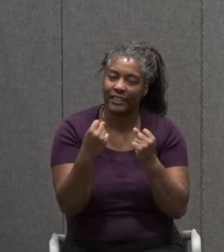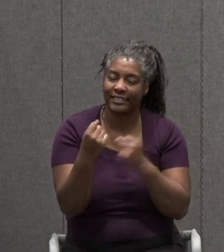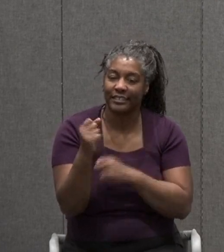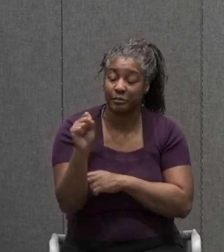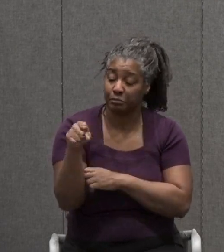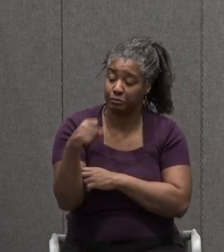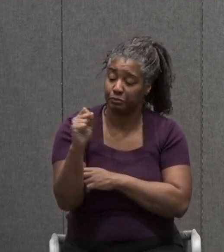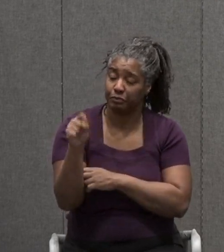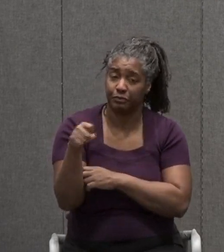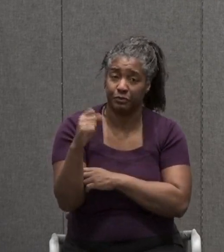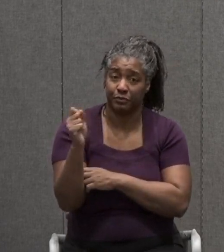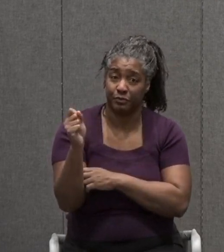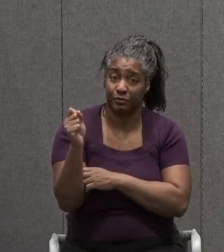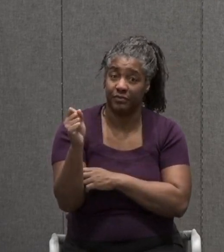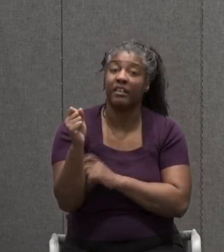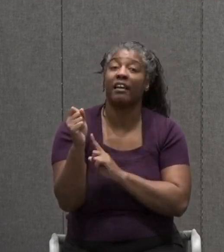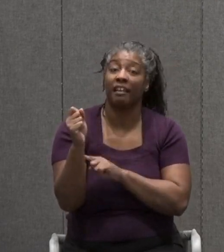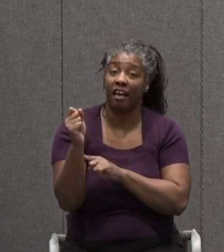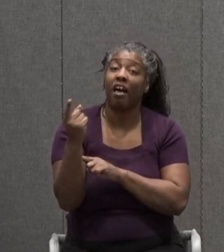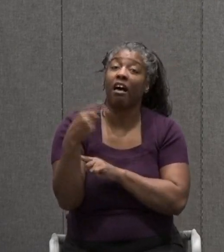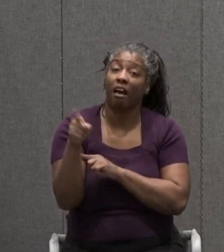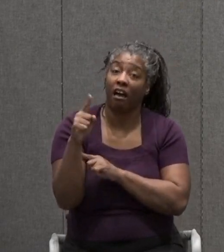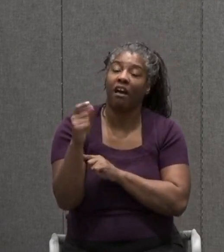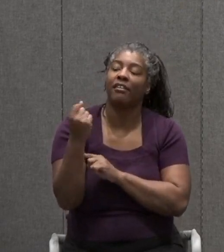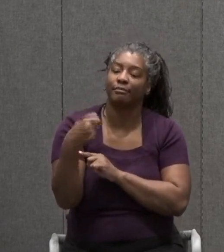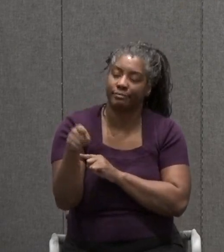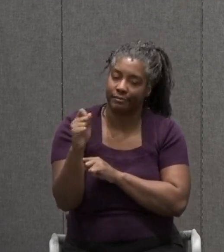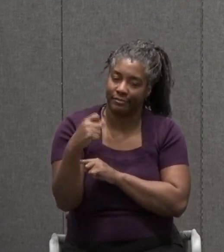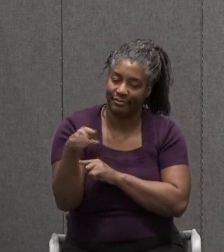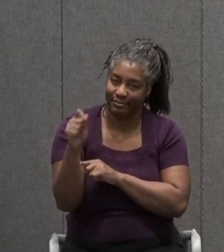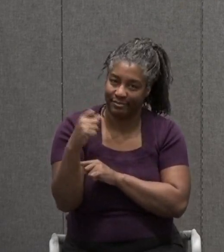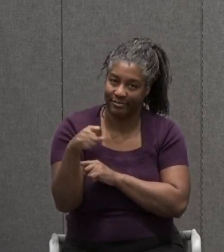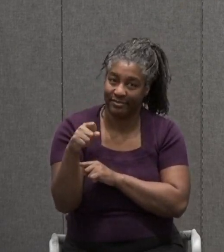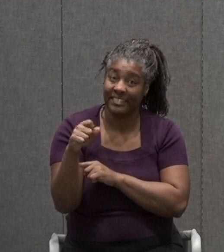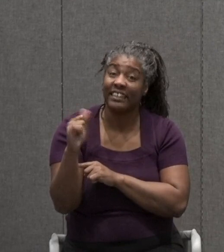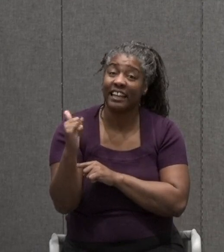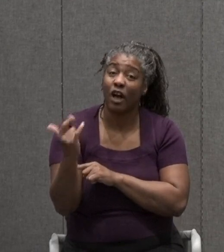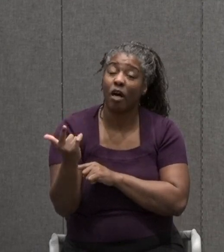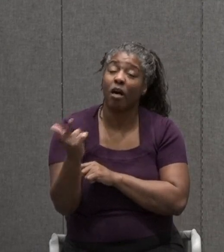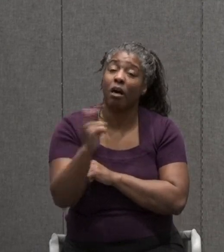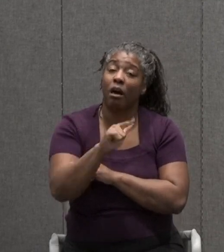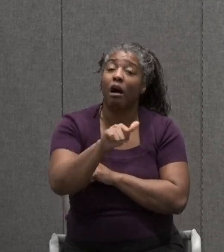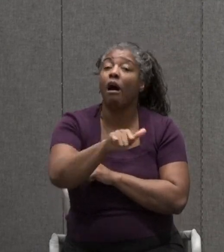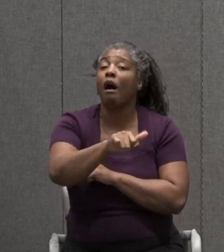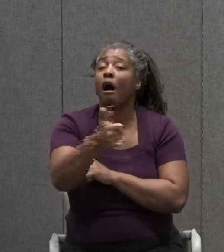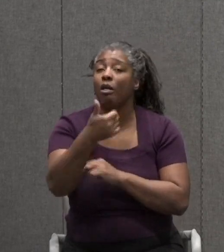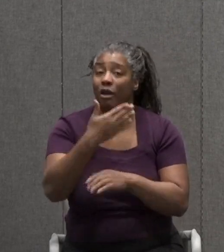we usually wanna go the other. So let's take the left hand now or the other hand that you didn't do yet.